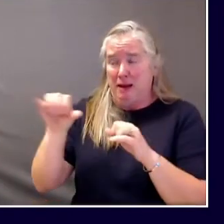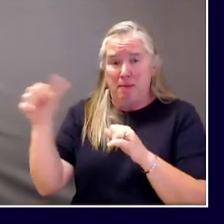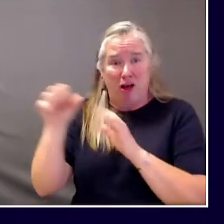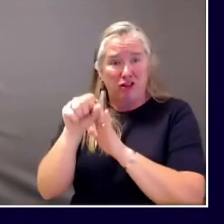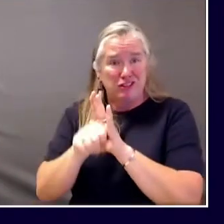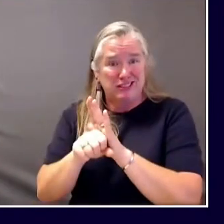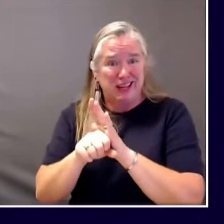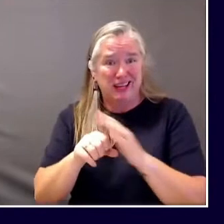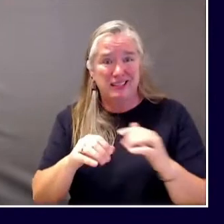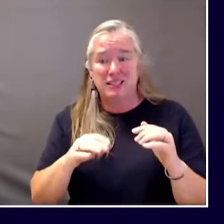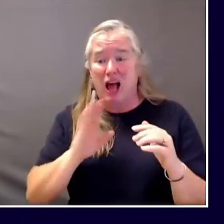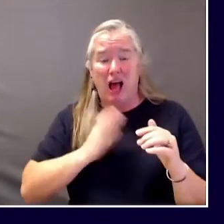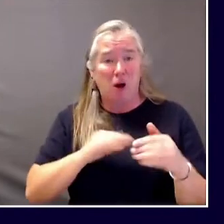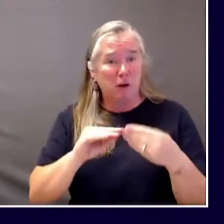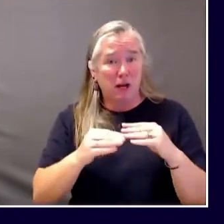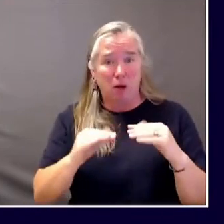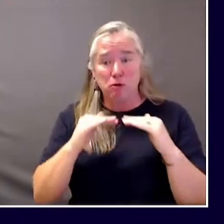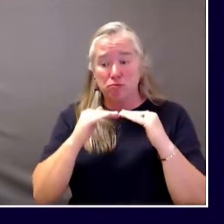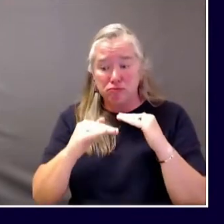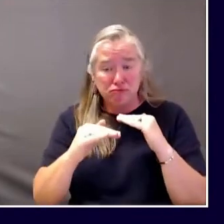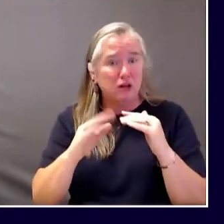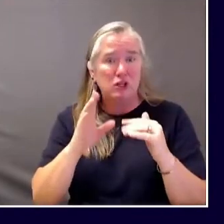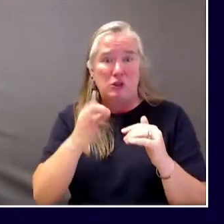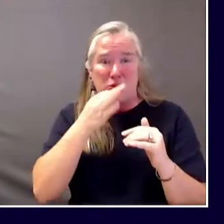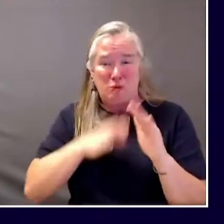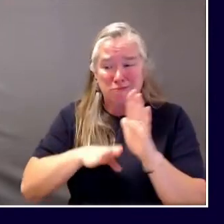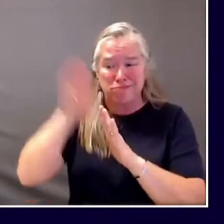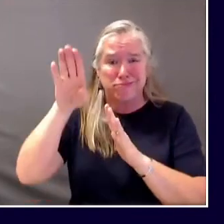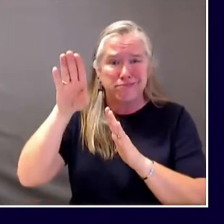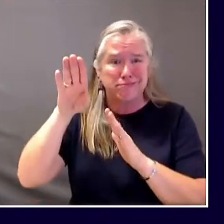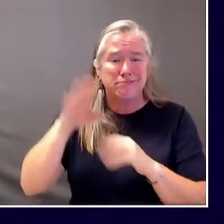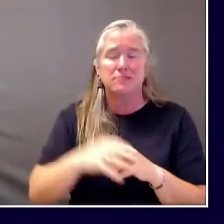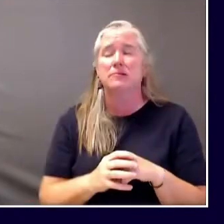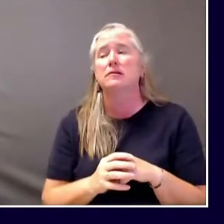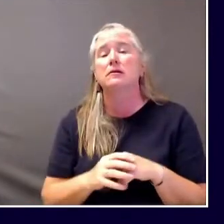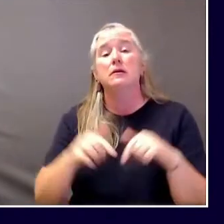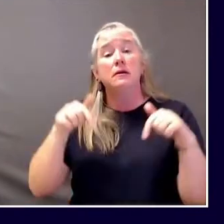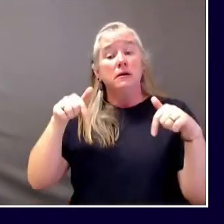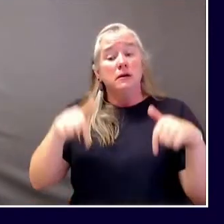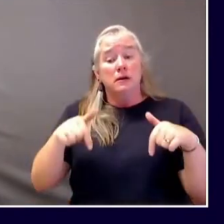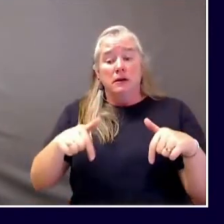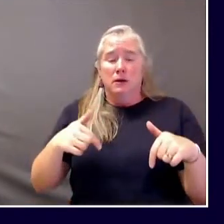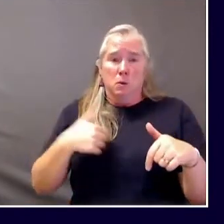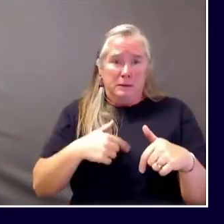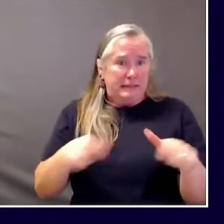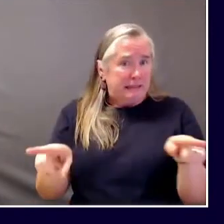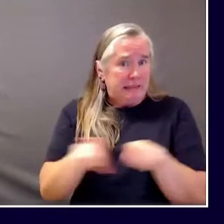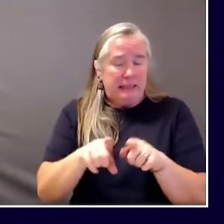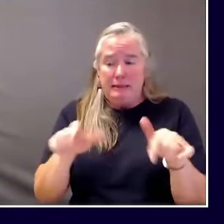the question before us now is